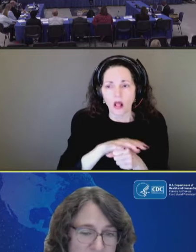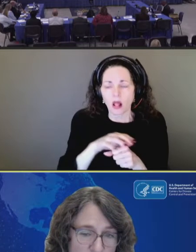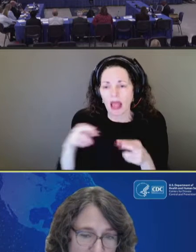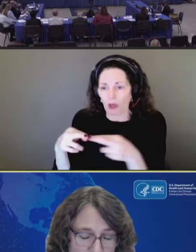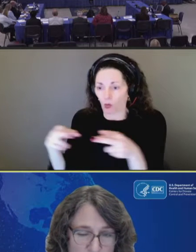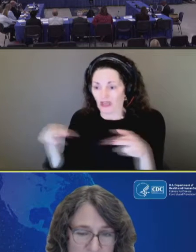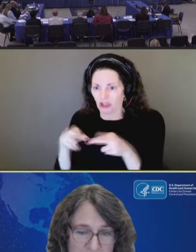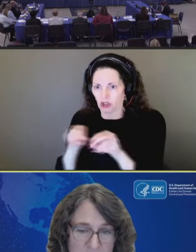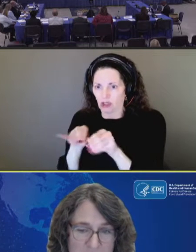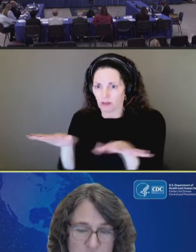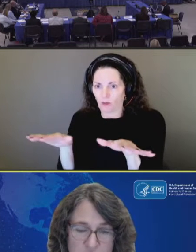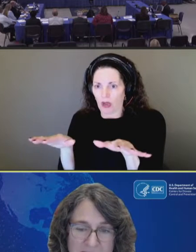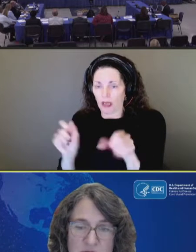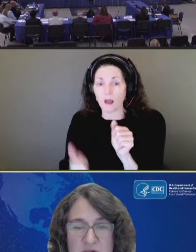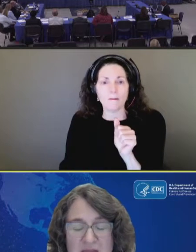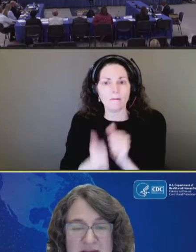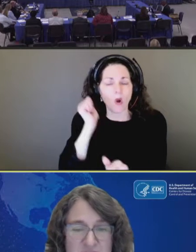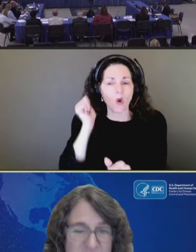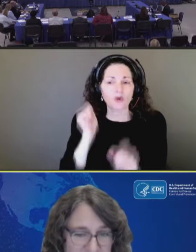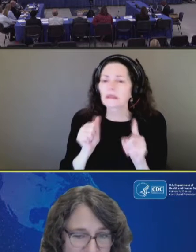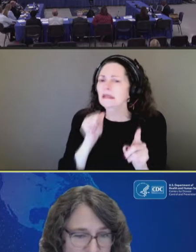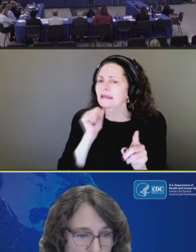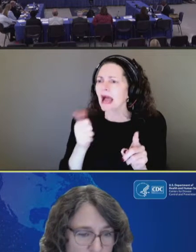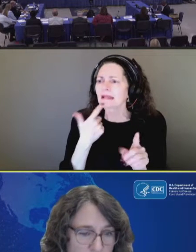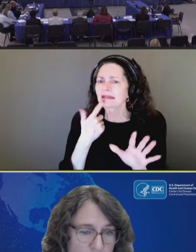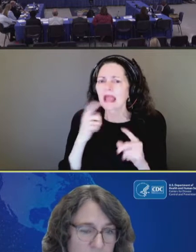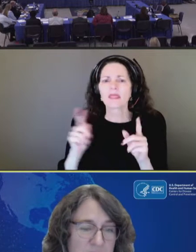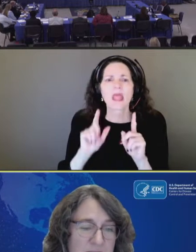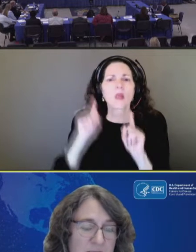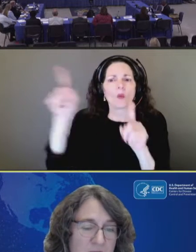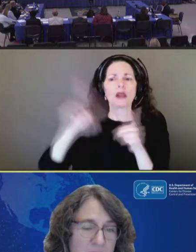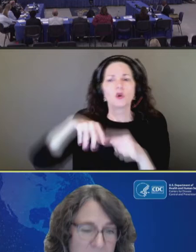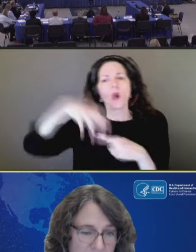cases are not reporting international travel. So, that suggests that these are homegrown in